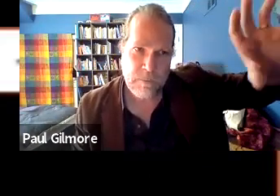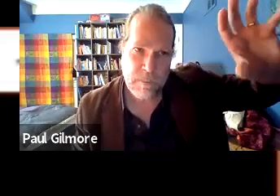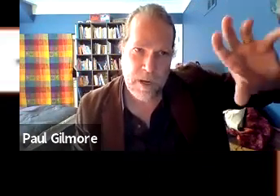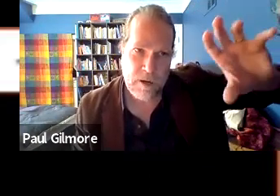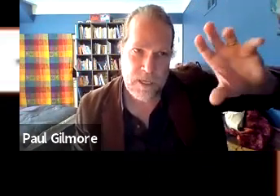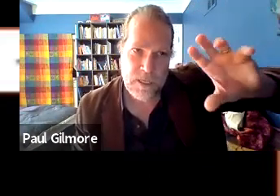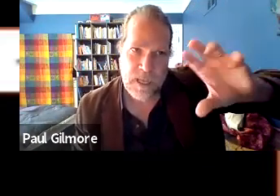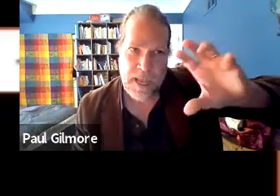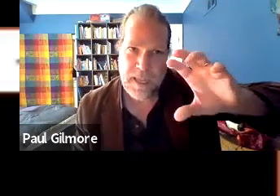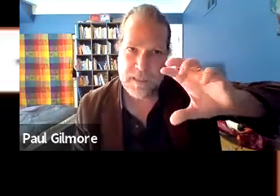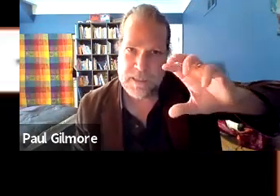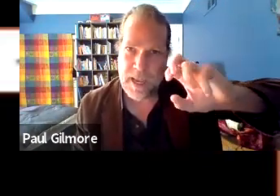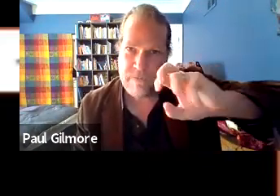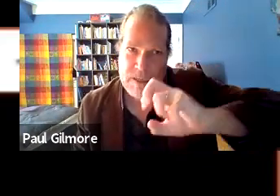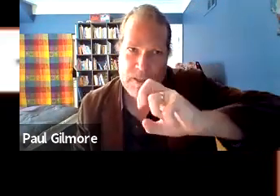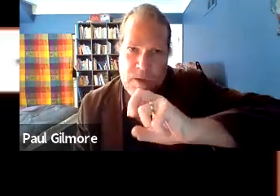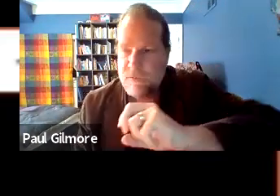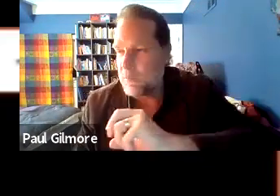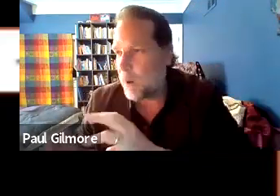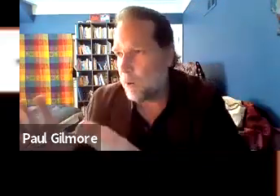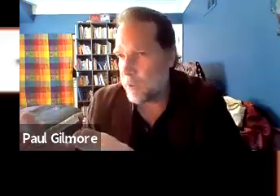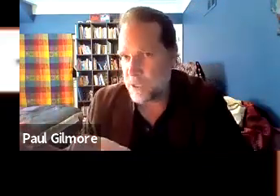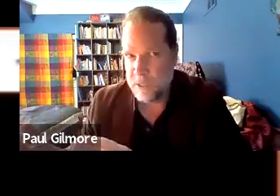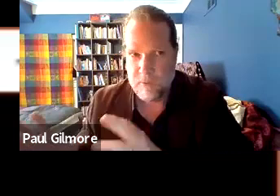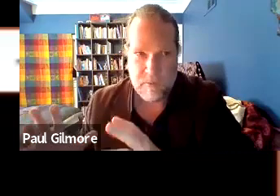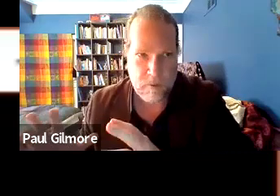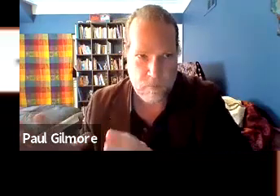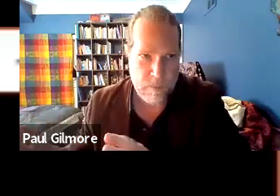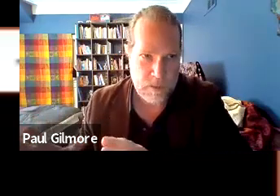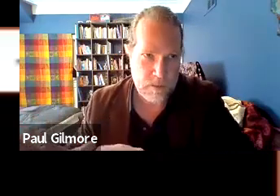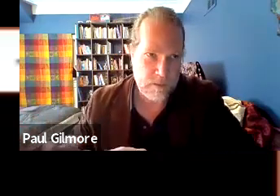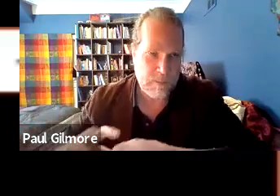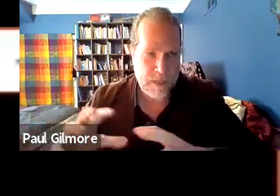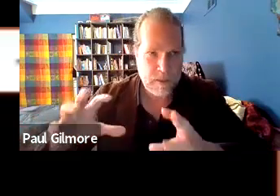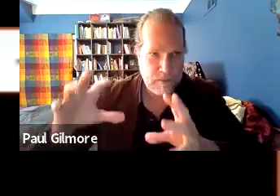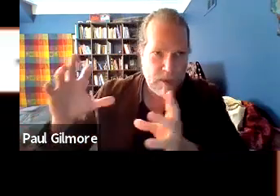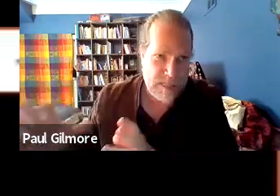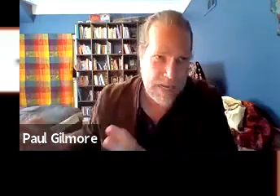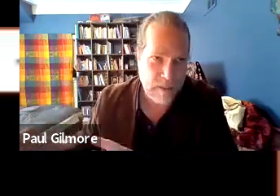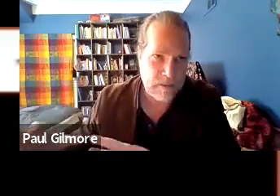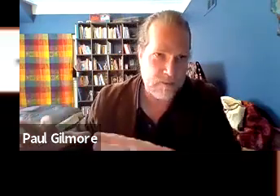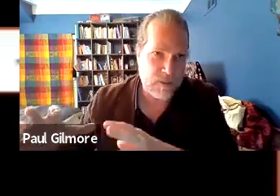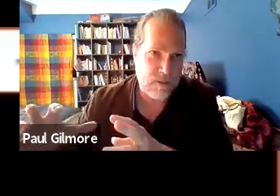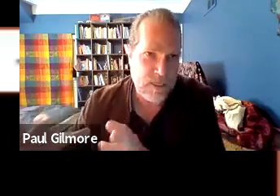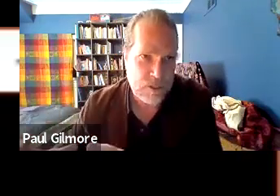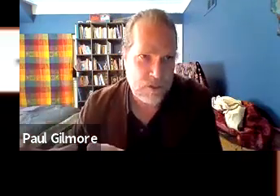going to marry and have kids with Polish women and men and Italians and Eastern